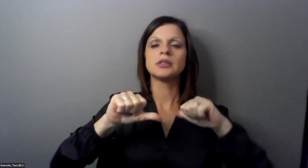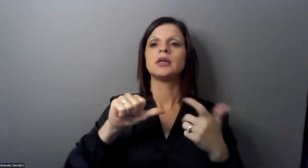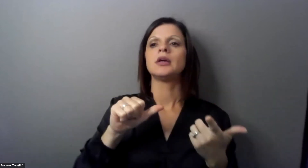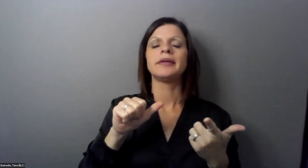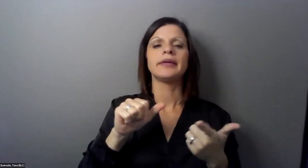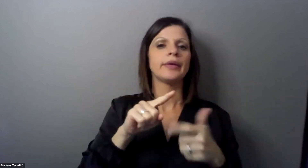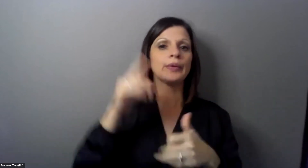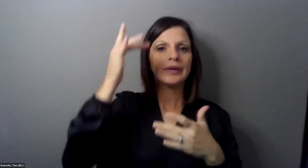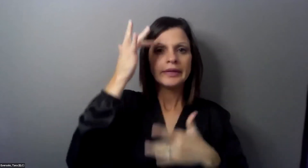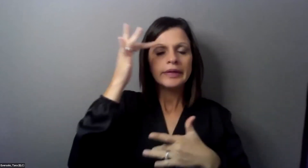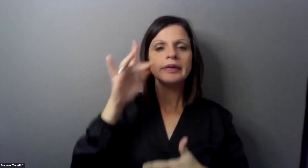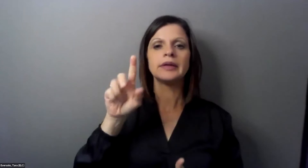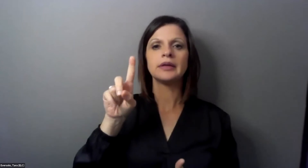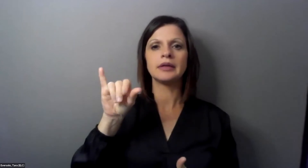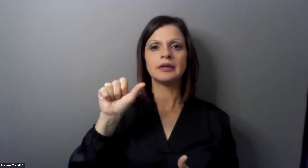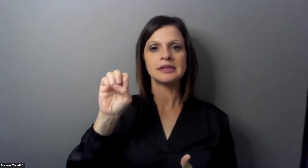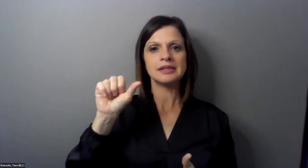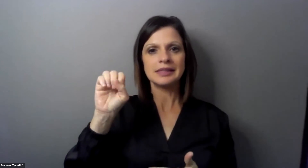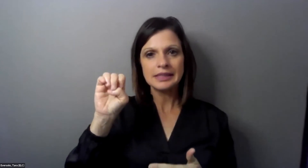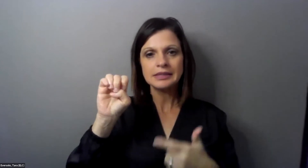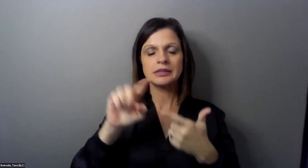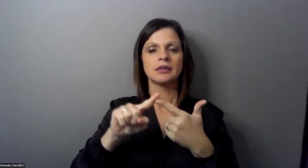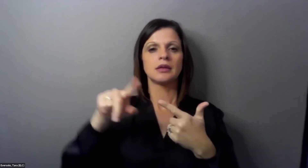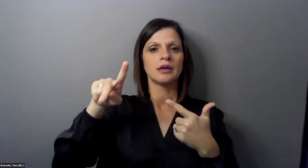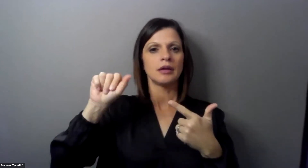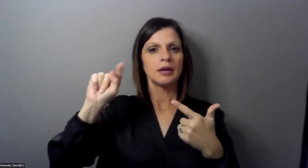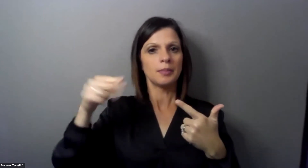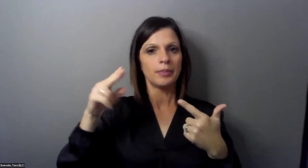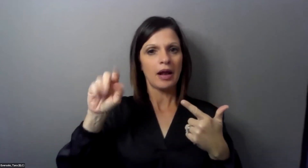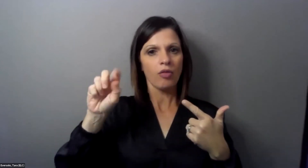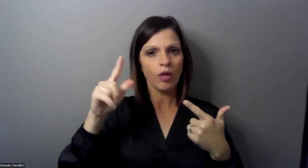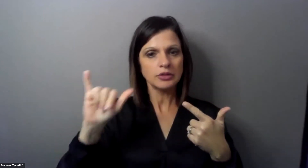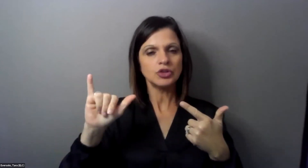That is where I like to go to talk to other clinicians about